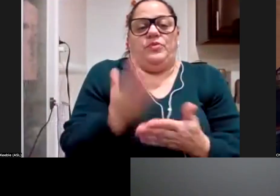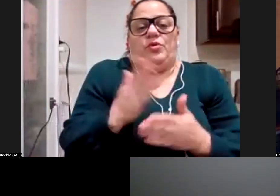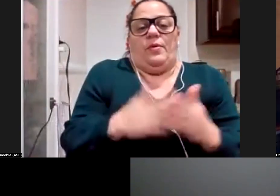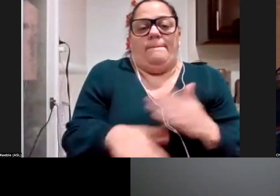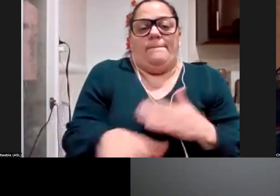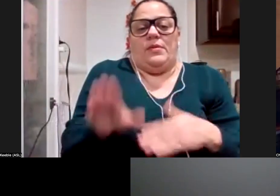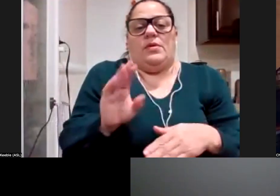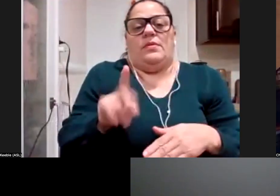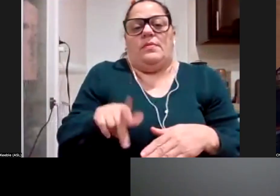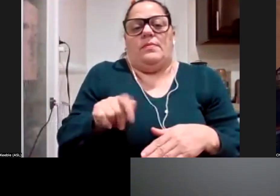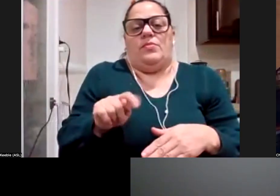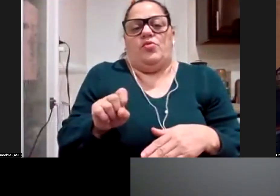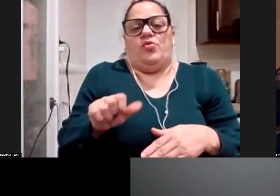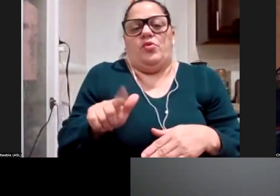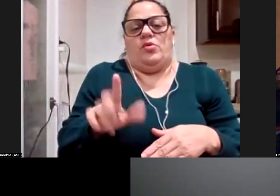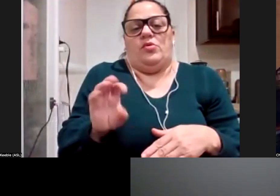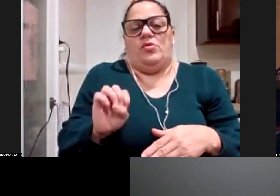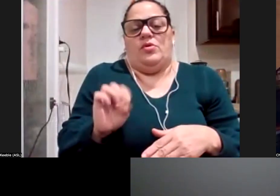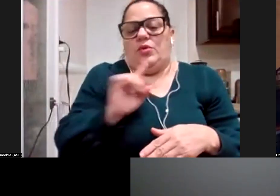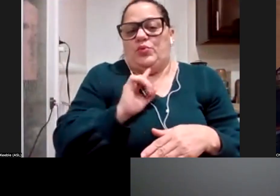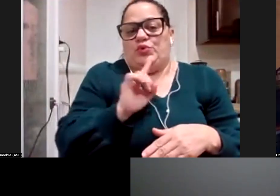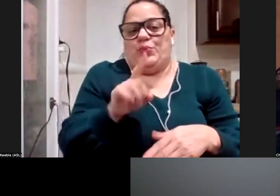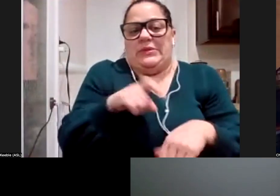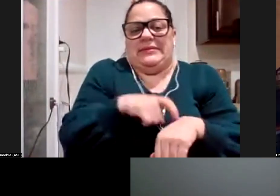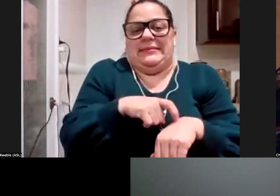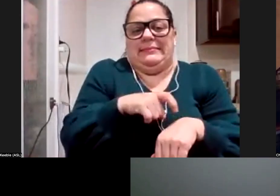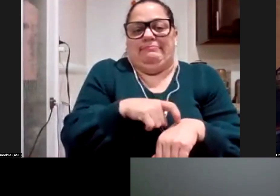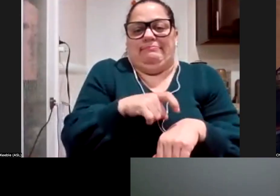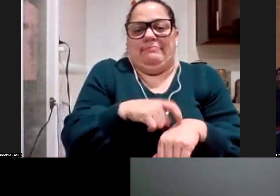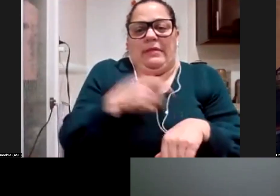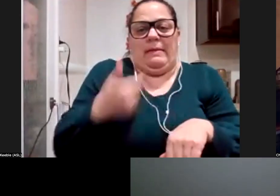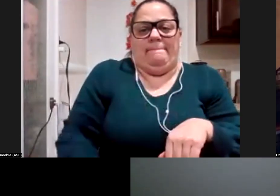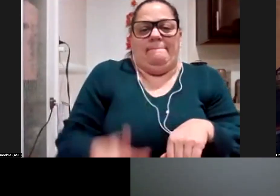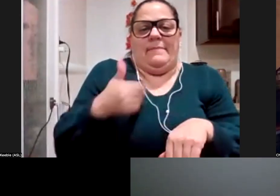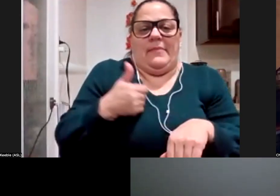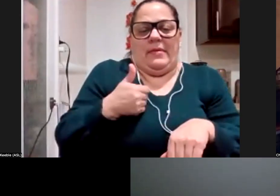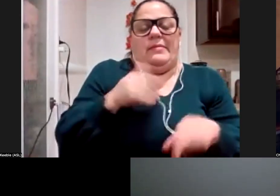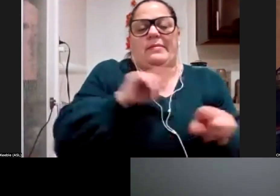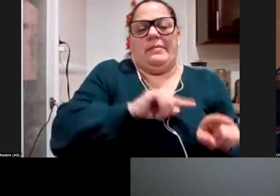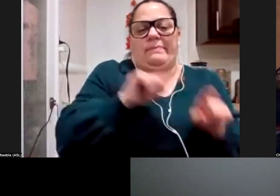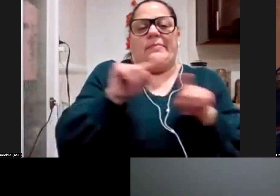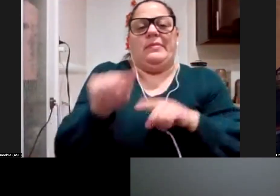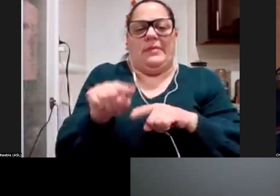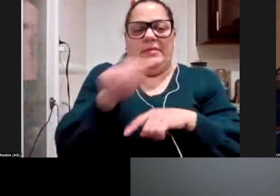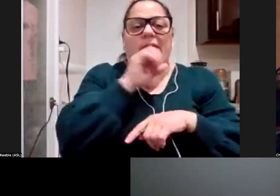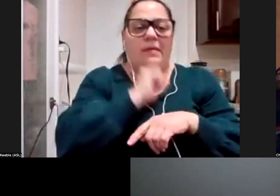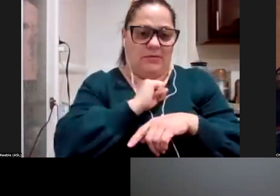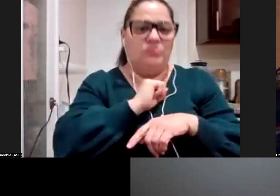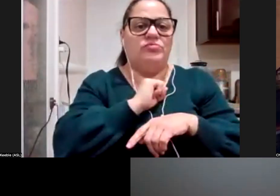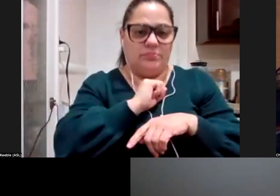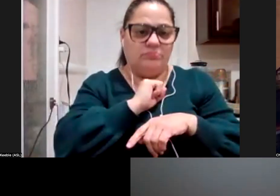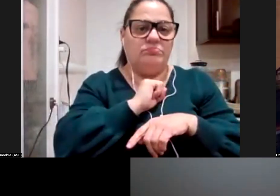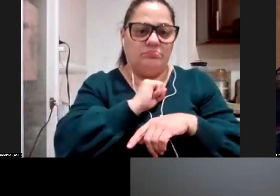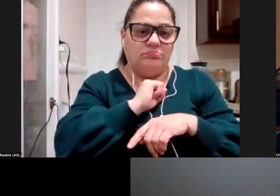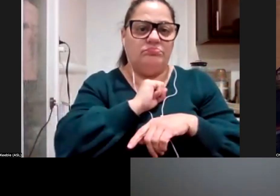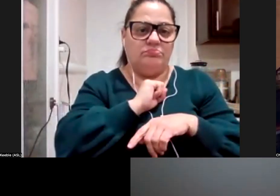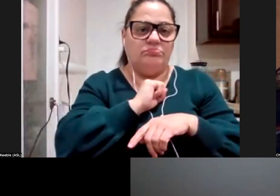portal which really was the time frame of my coming in a uh coming of age uh as a a growing